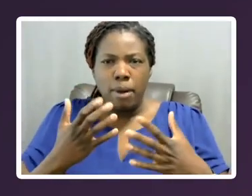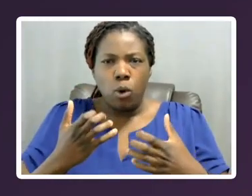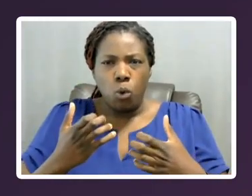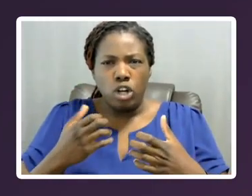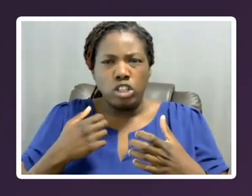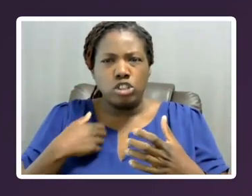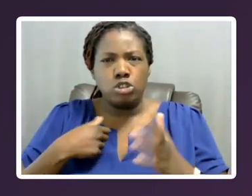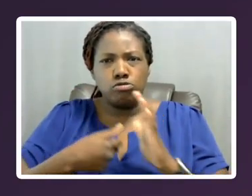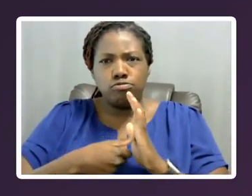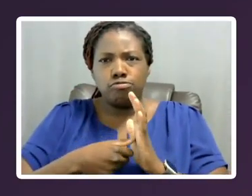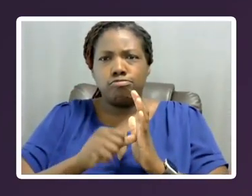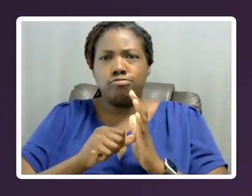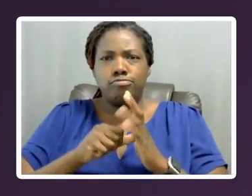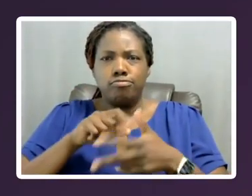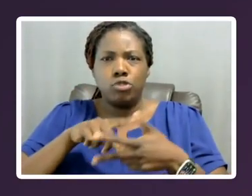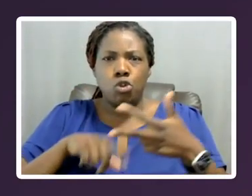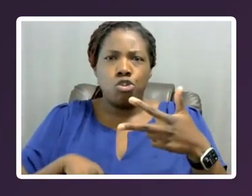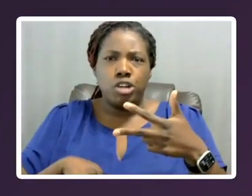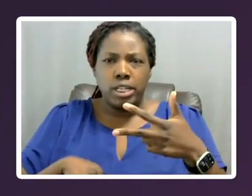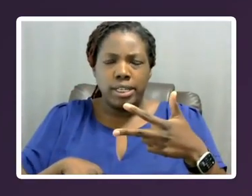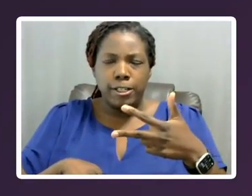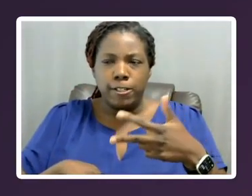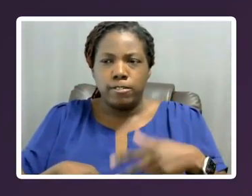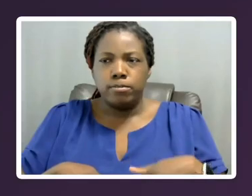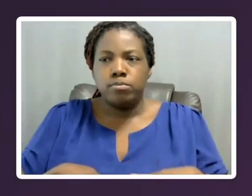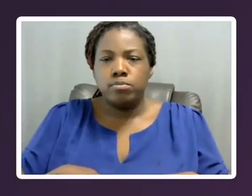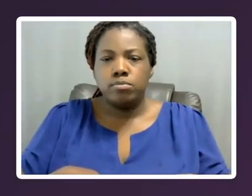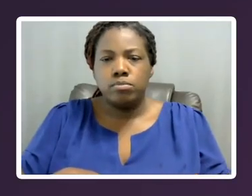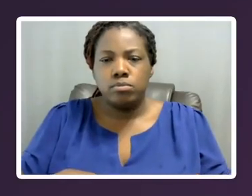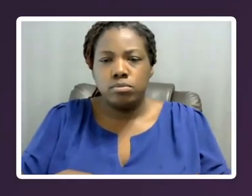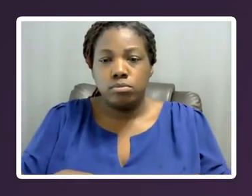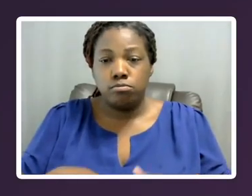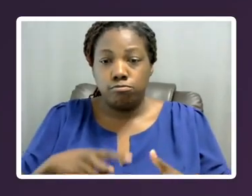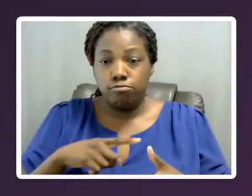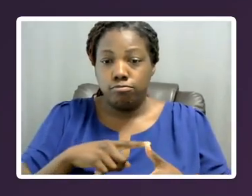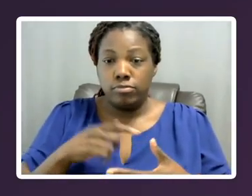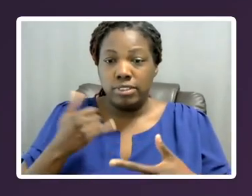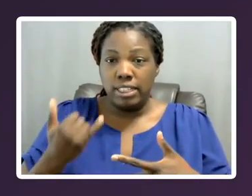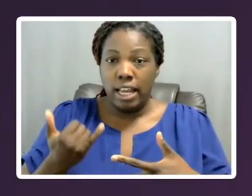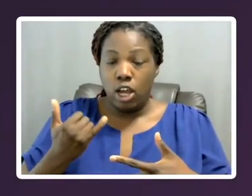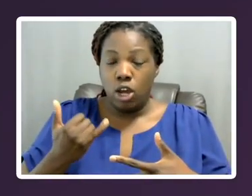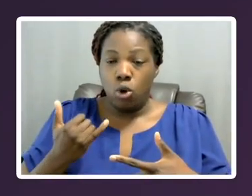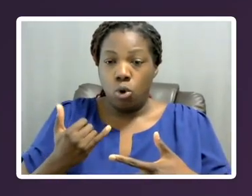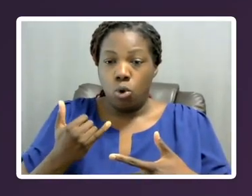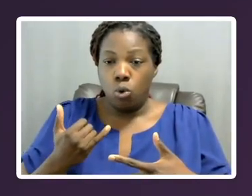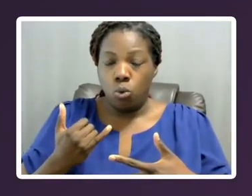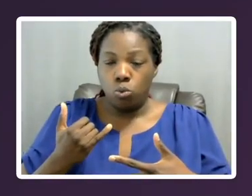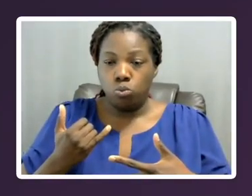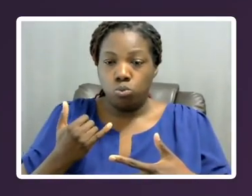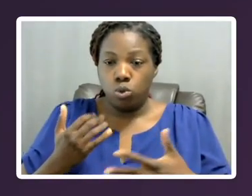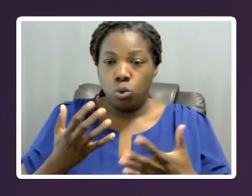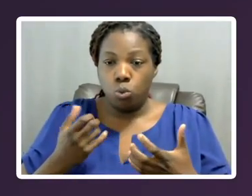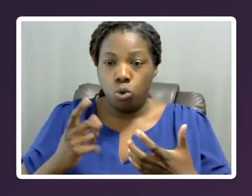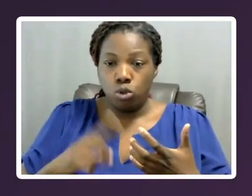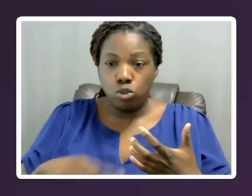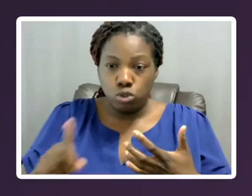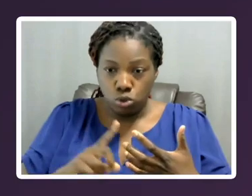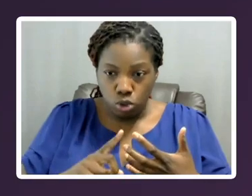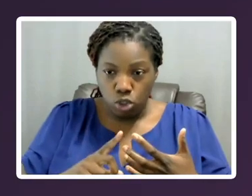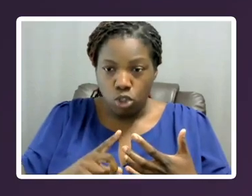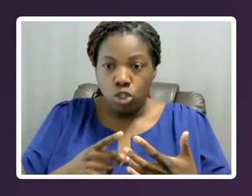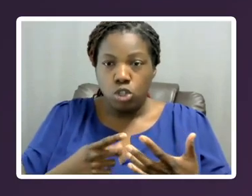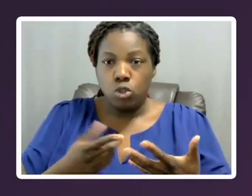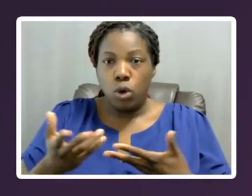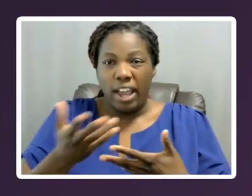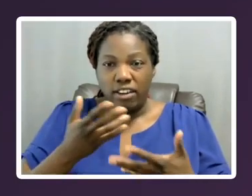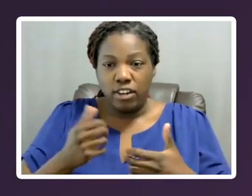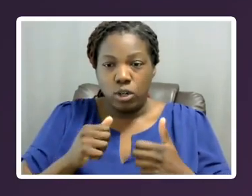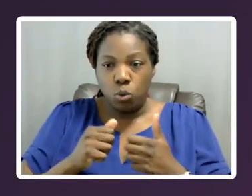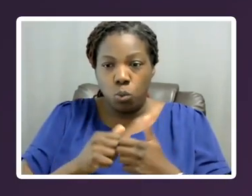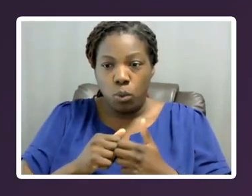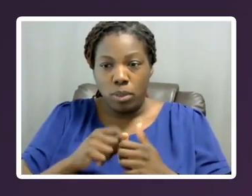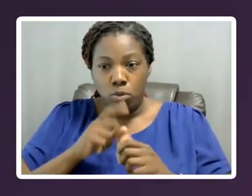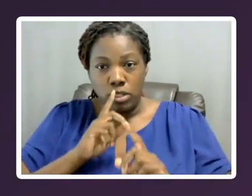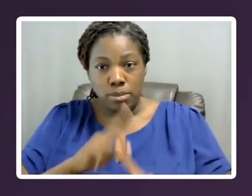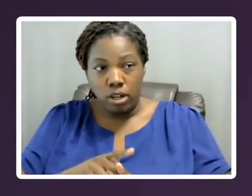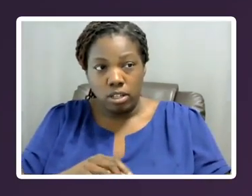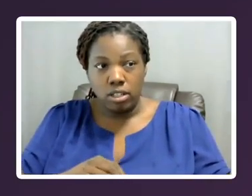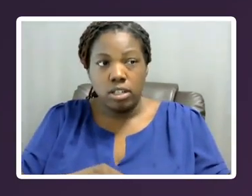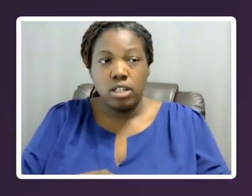three of them. So for now I would love you all to be interactive with responding. So take a moment,